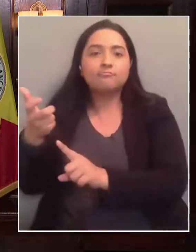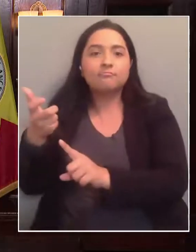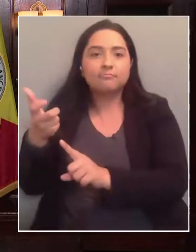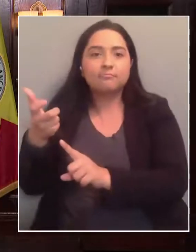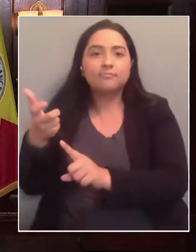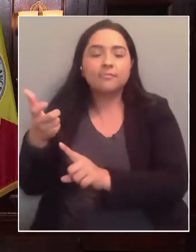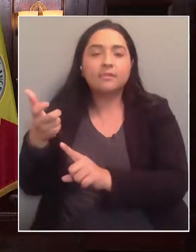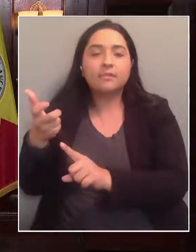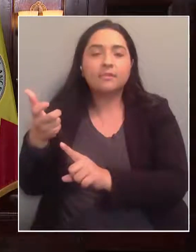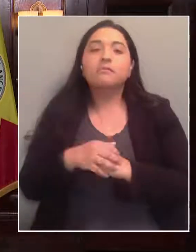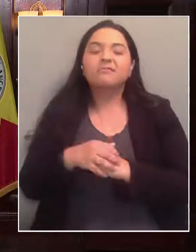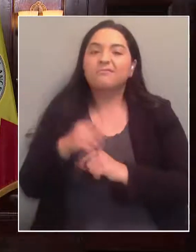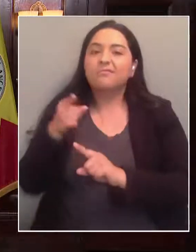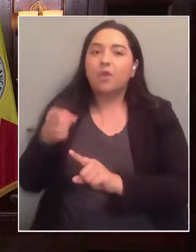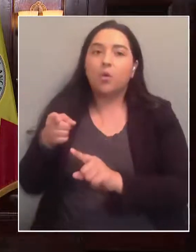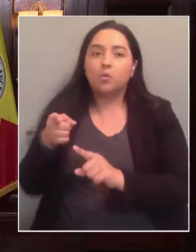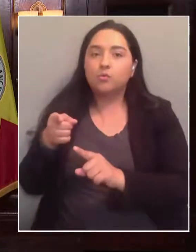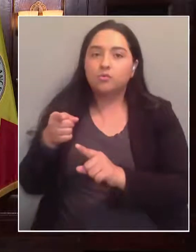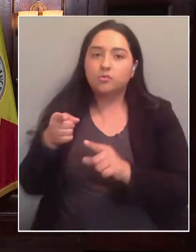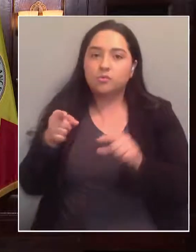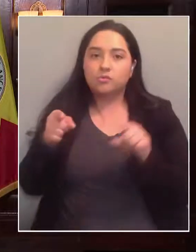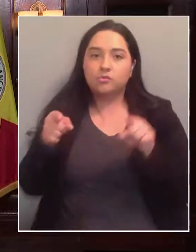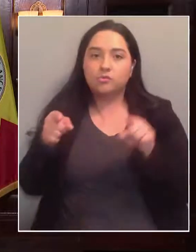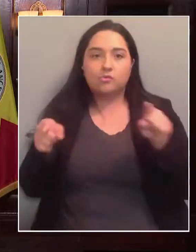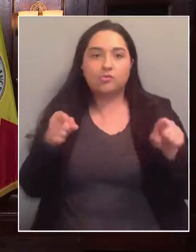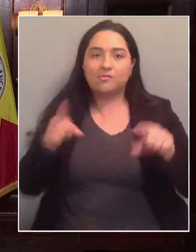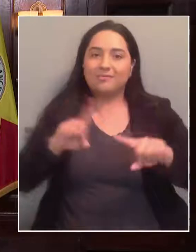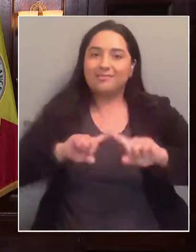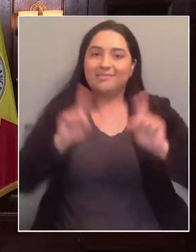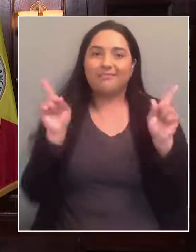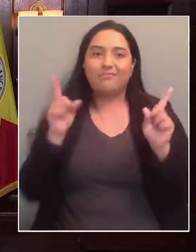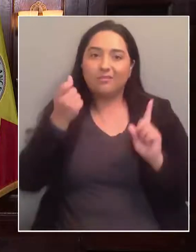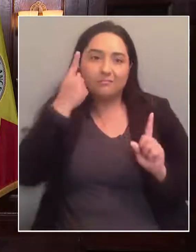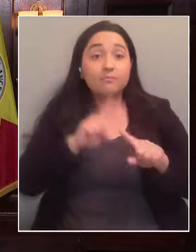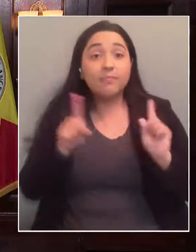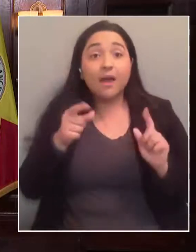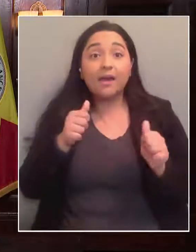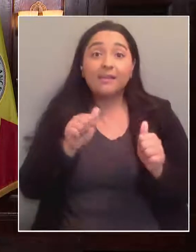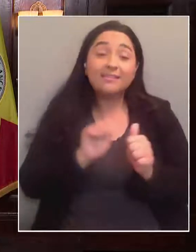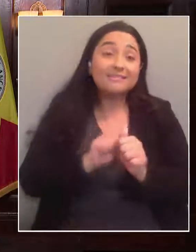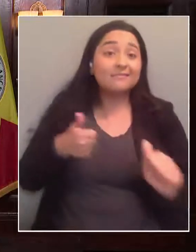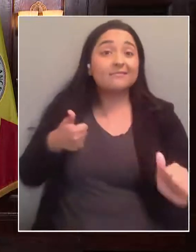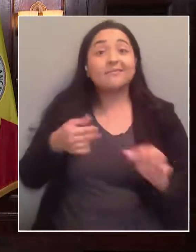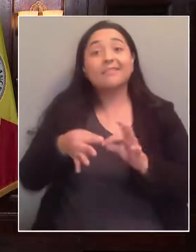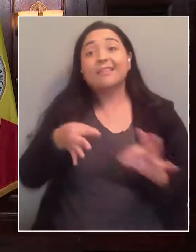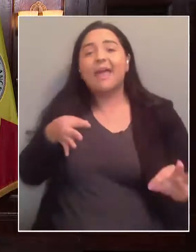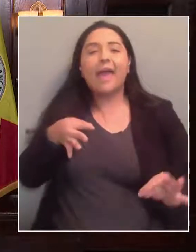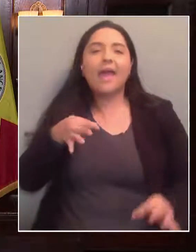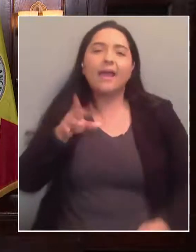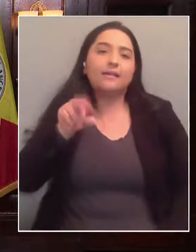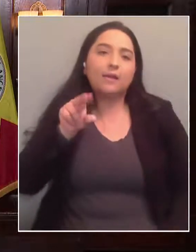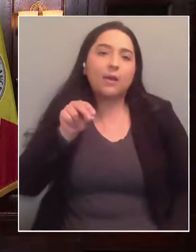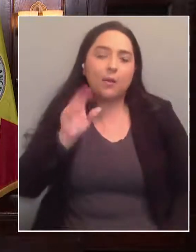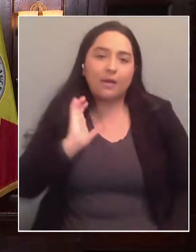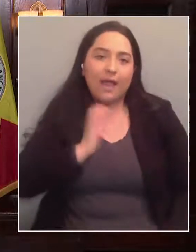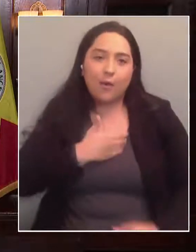THOSE ARE EXCLUSIVE. BUT THERE HAS NOT BEEN A DELAY.